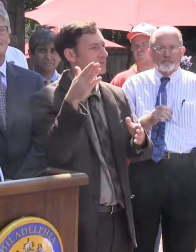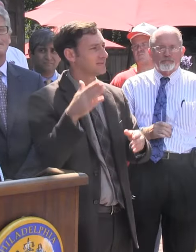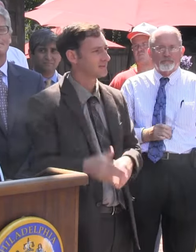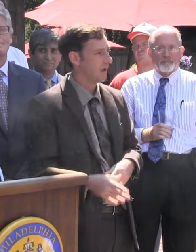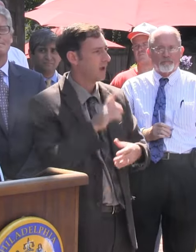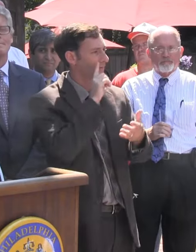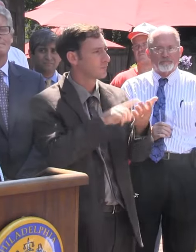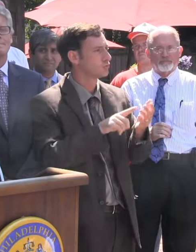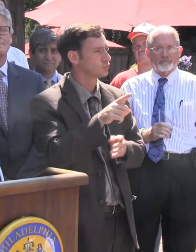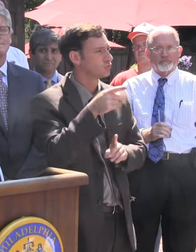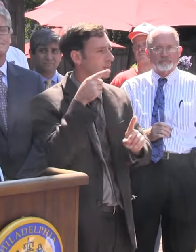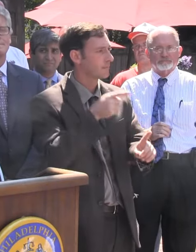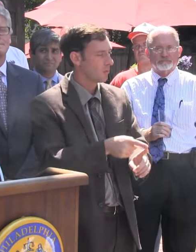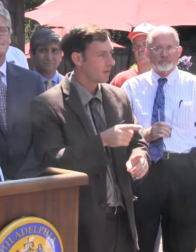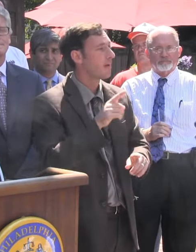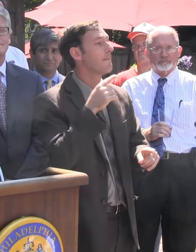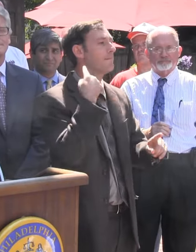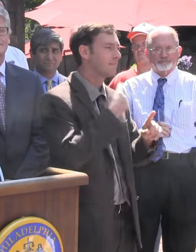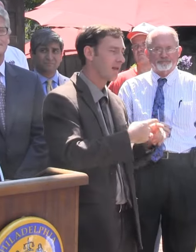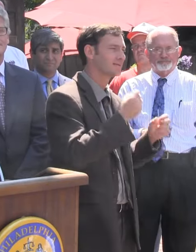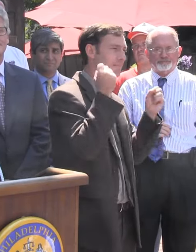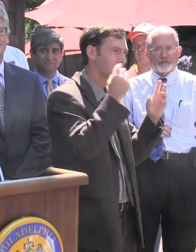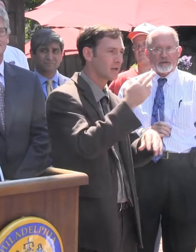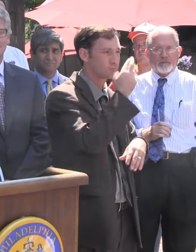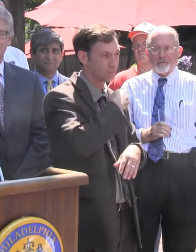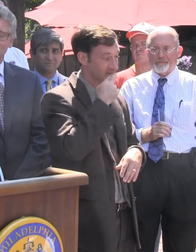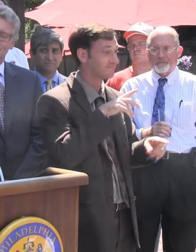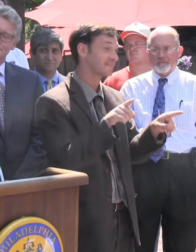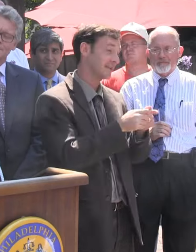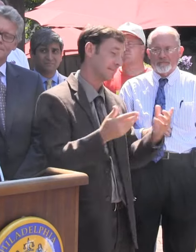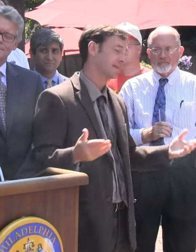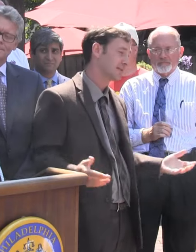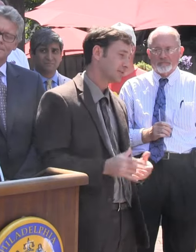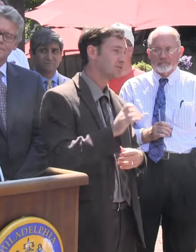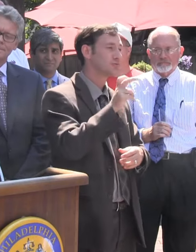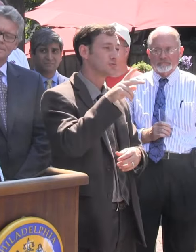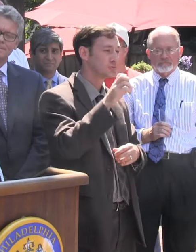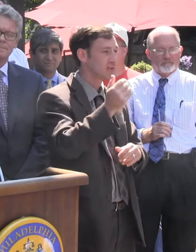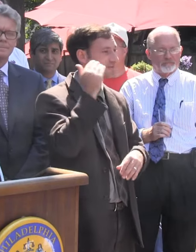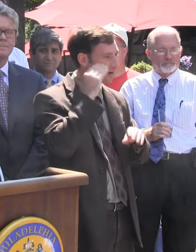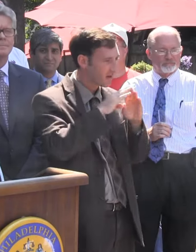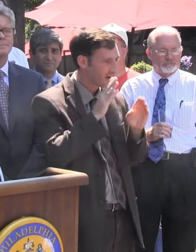That's in addition to the restaurants like Jack's Firehouse, and the convenience stores